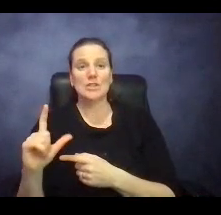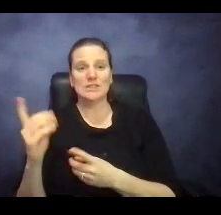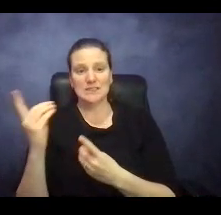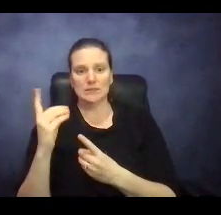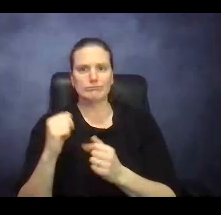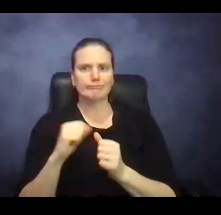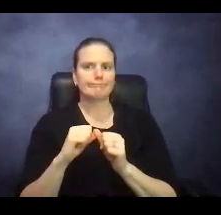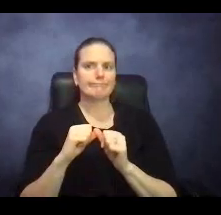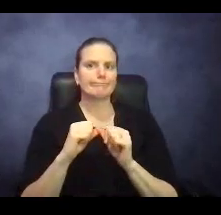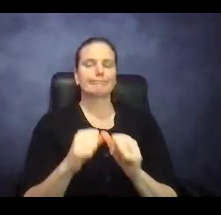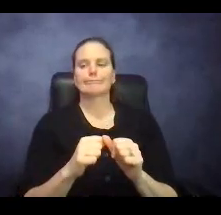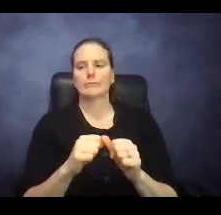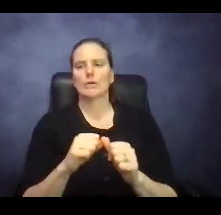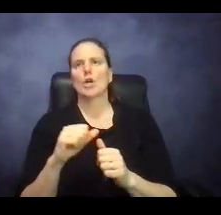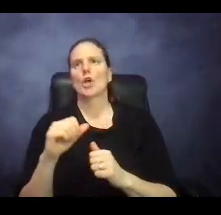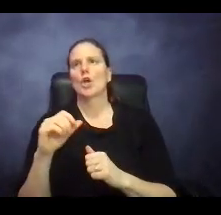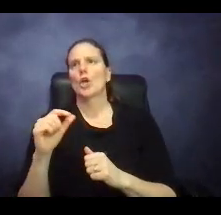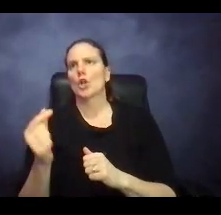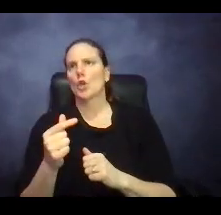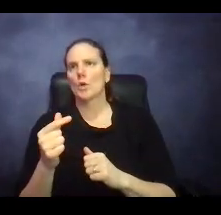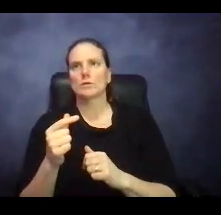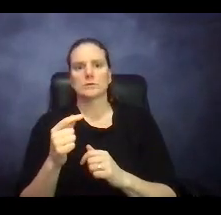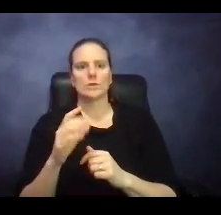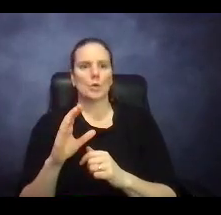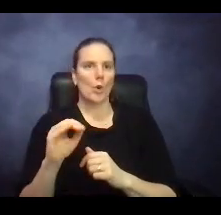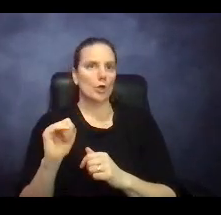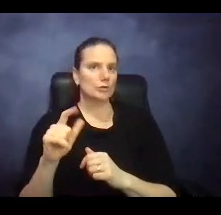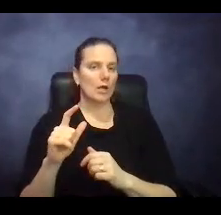So then it stabilizes your cortisol and it actually acts on one of those cortisol pathways